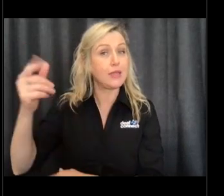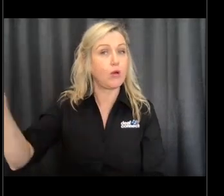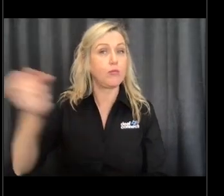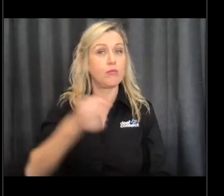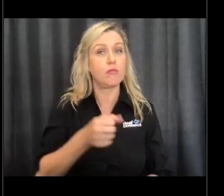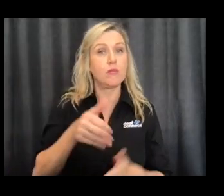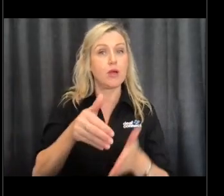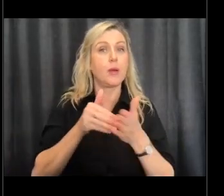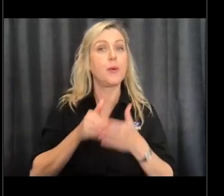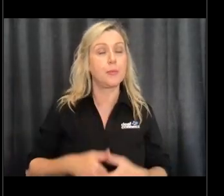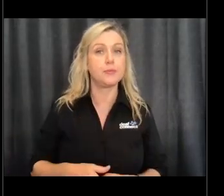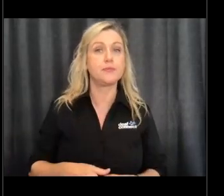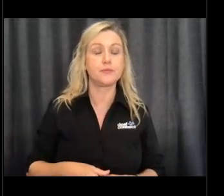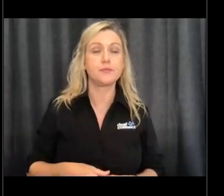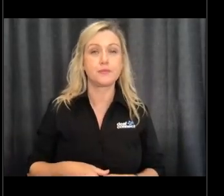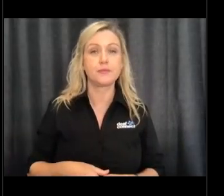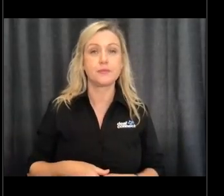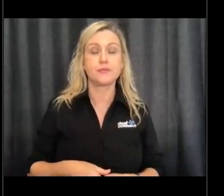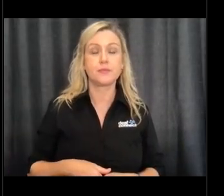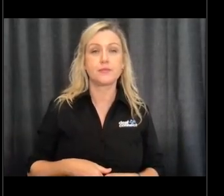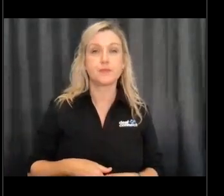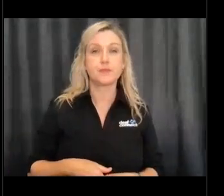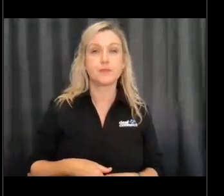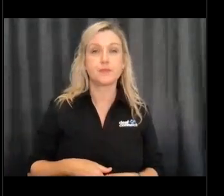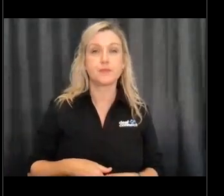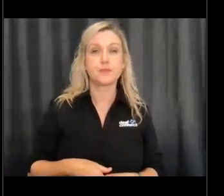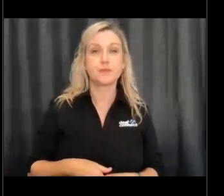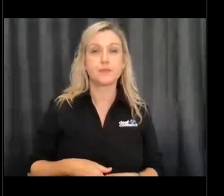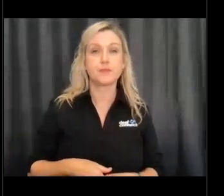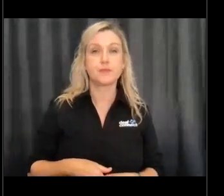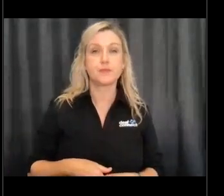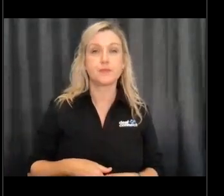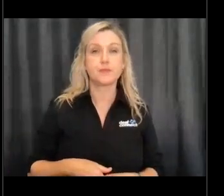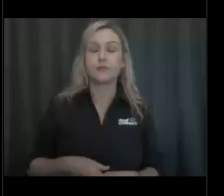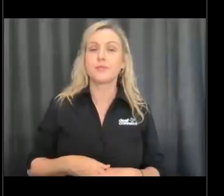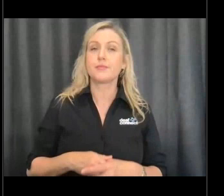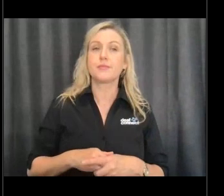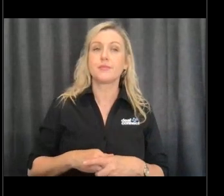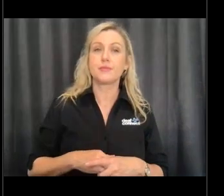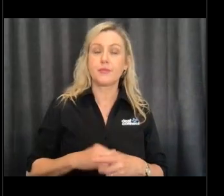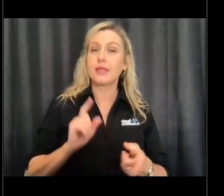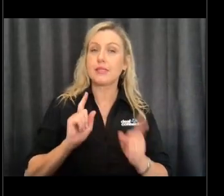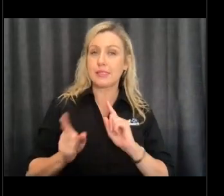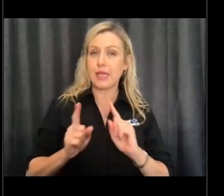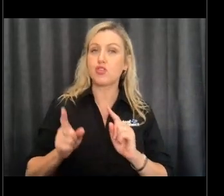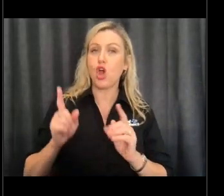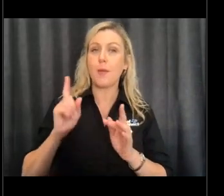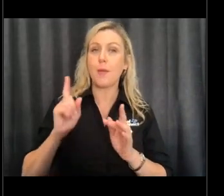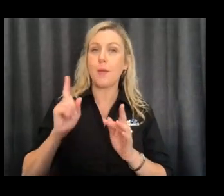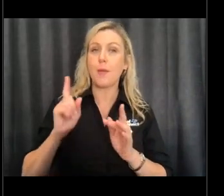there are reasons why sometimes an insurer will offer a cash settlement and part of that